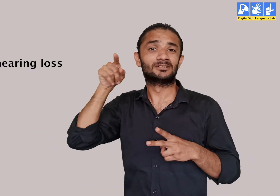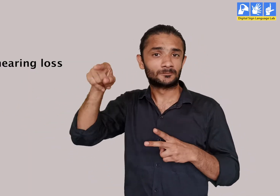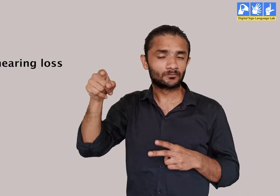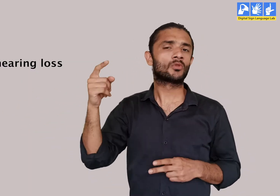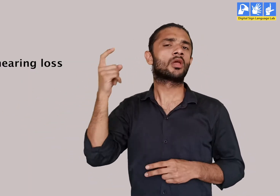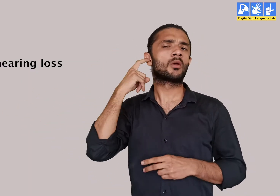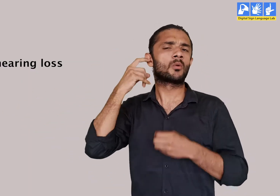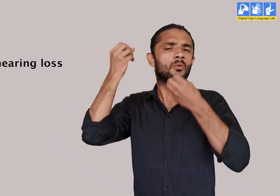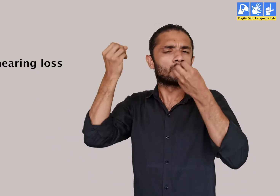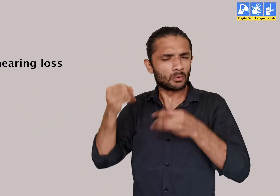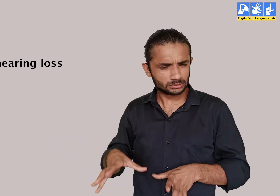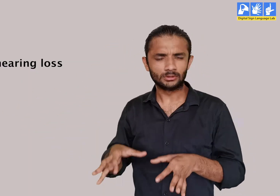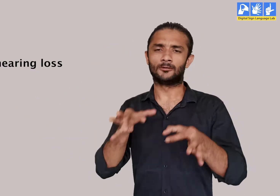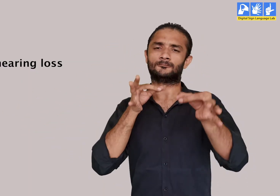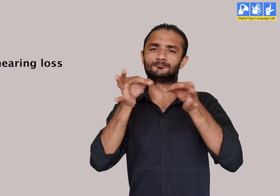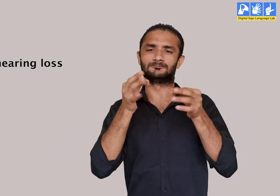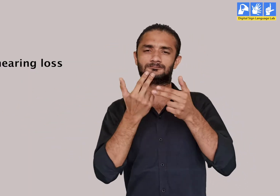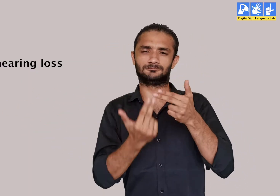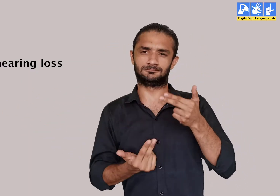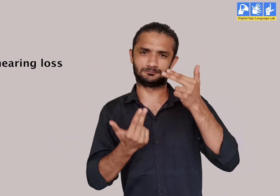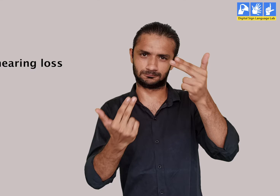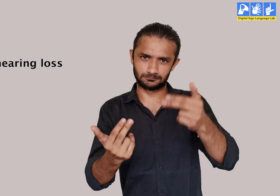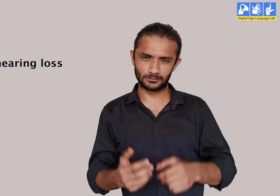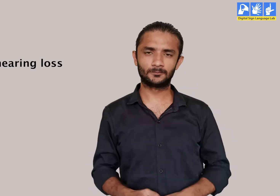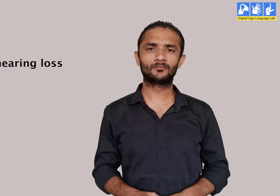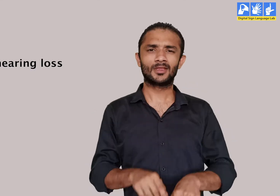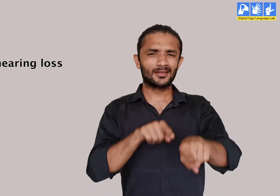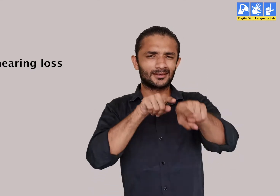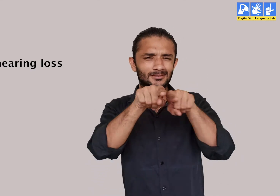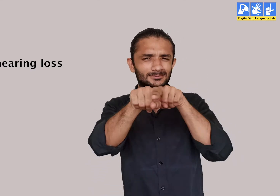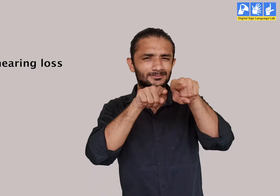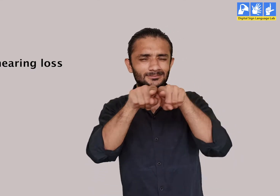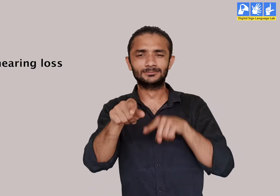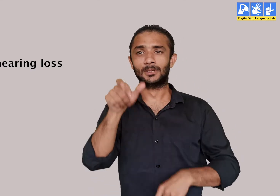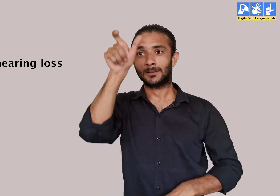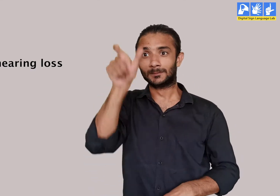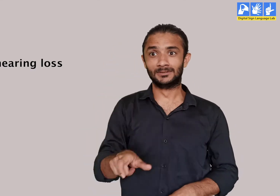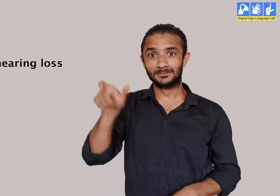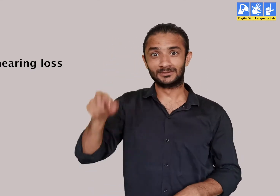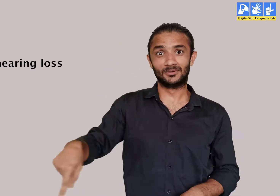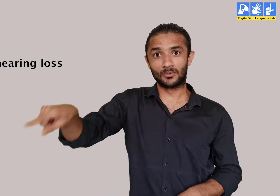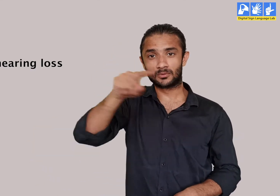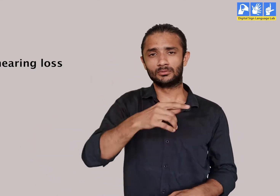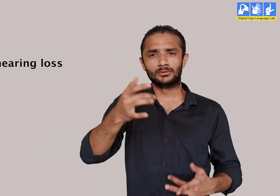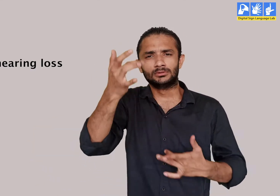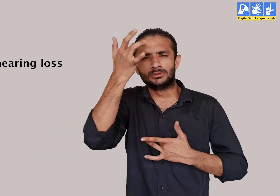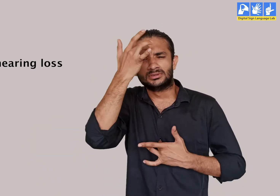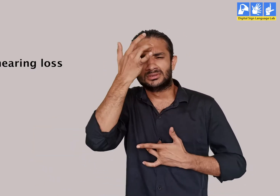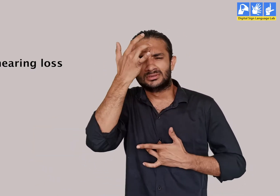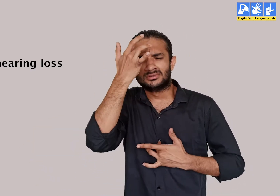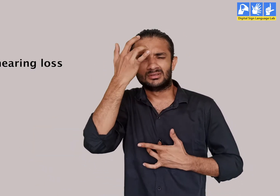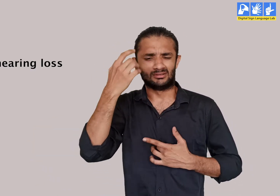I will tell you about hearing loss. Let us understand it with the help of an analogy.